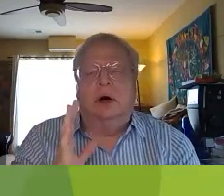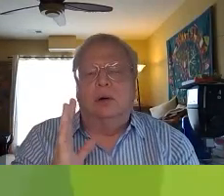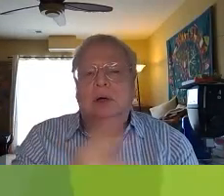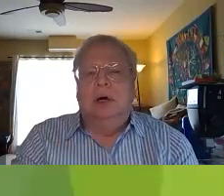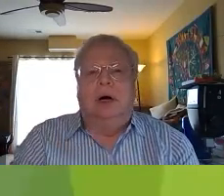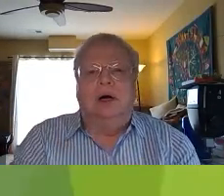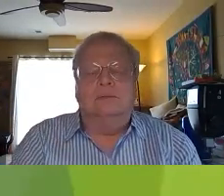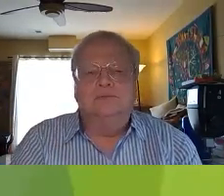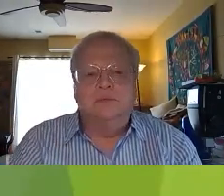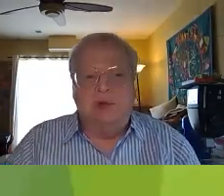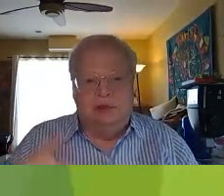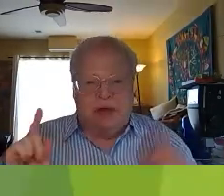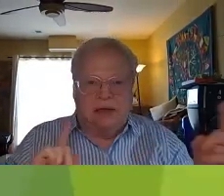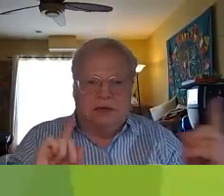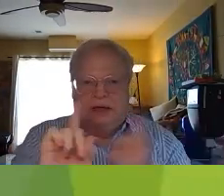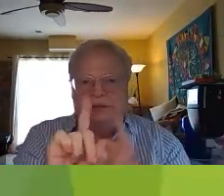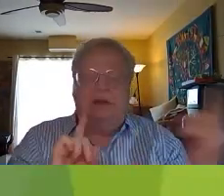So that's the direct video communication piece.